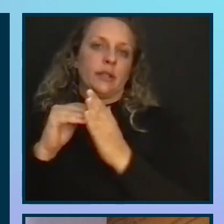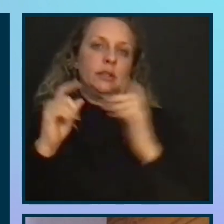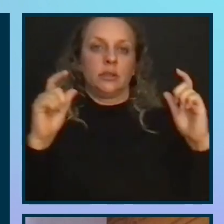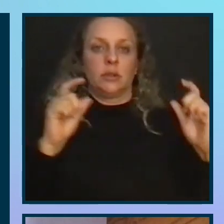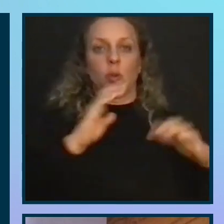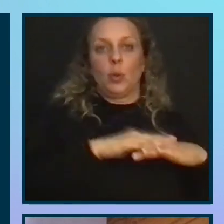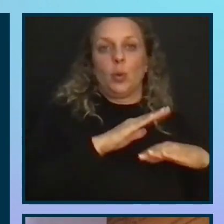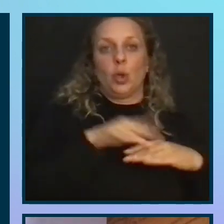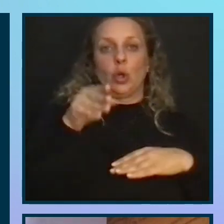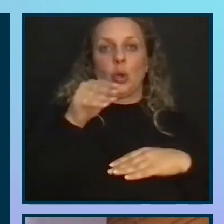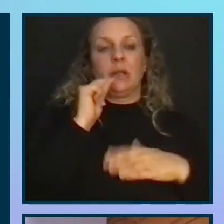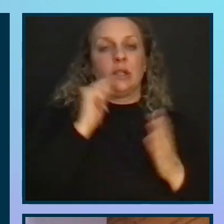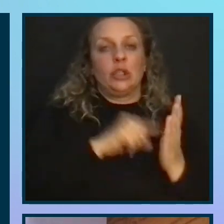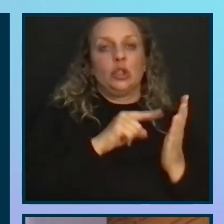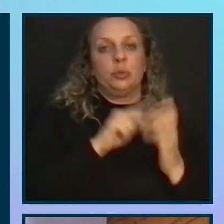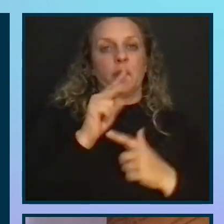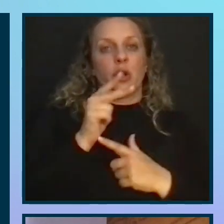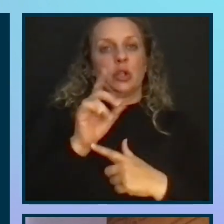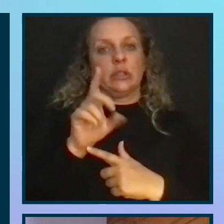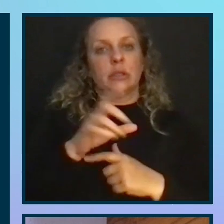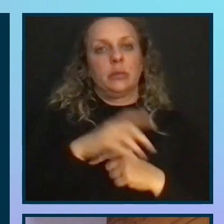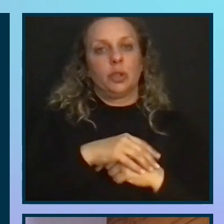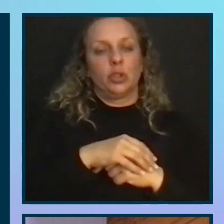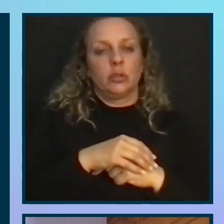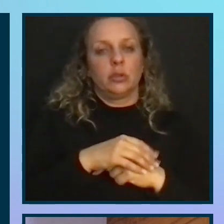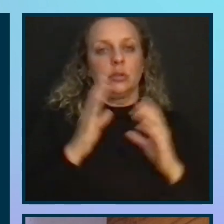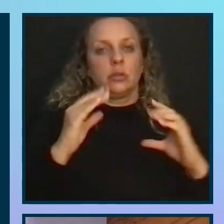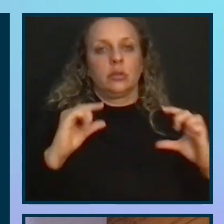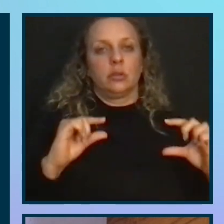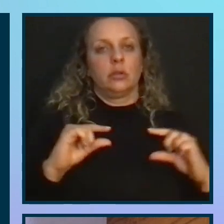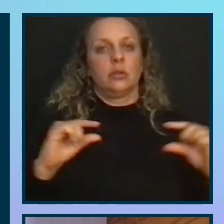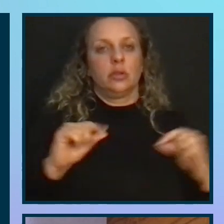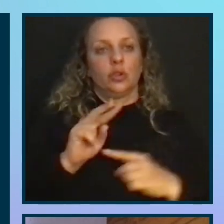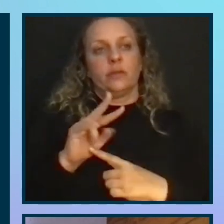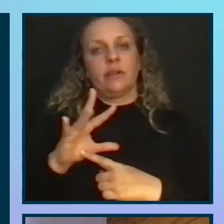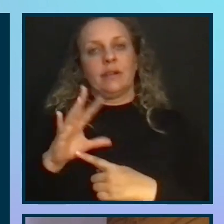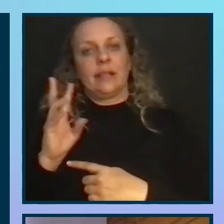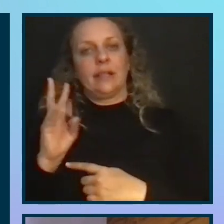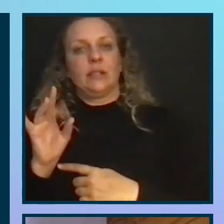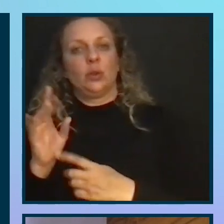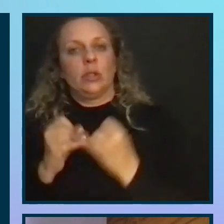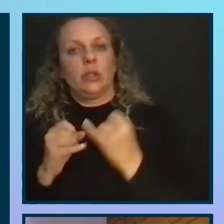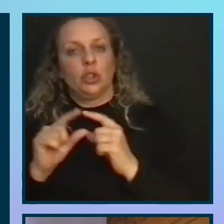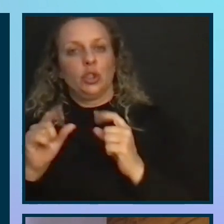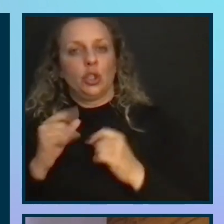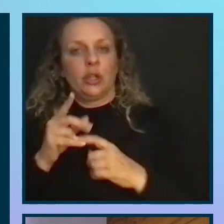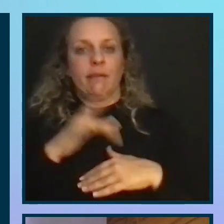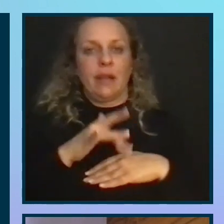"Your payment is due by the 3rd of December." Card ending 2582, available balance $0,